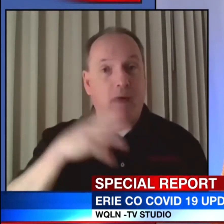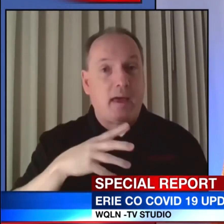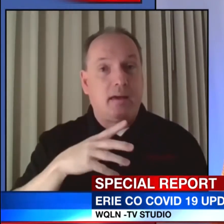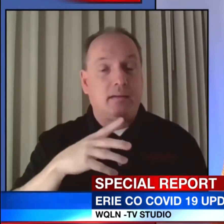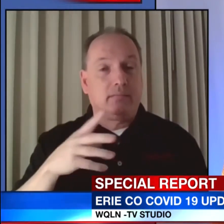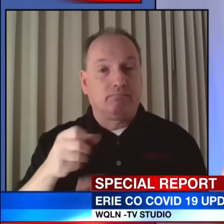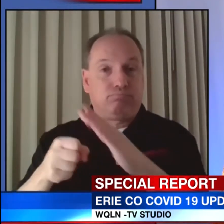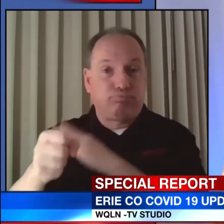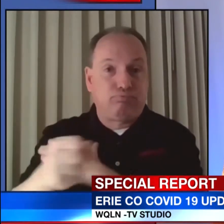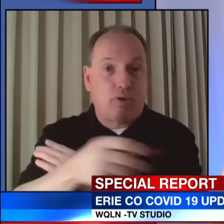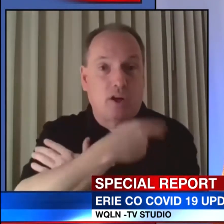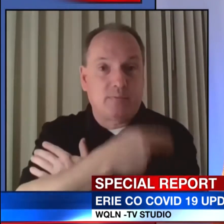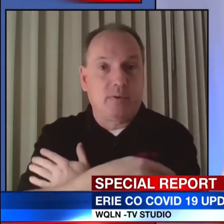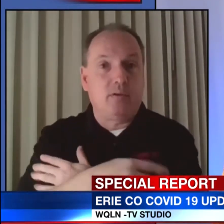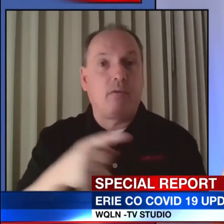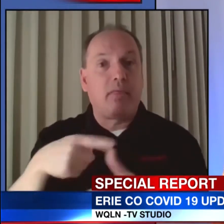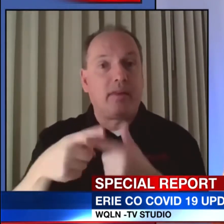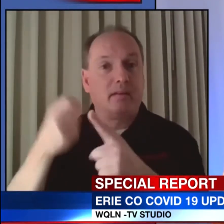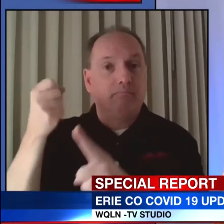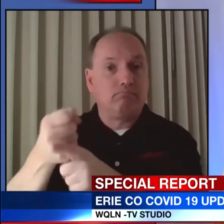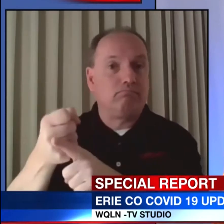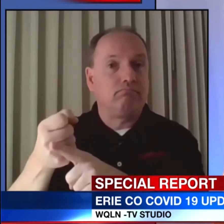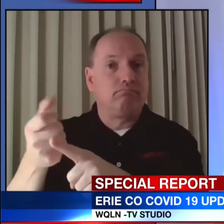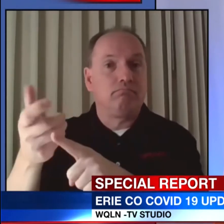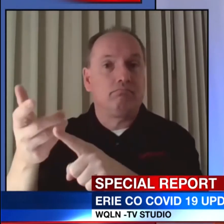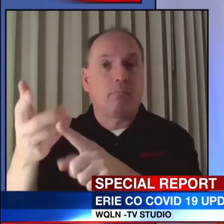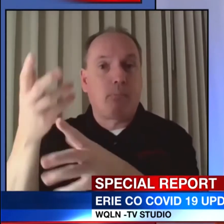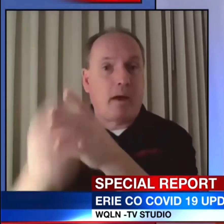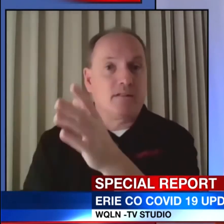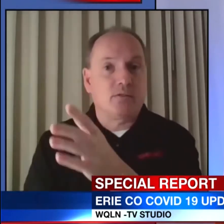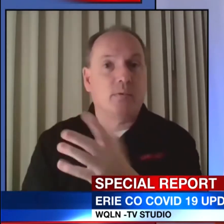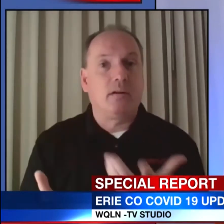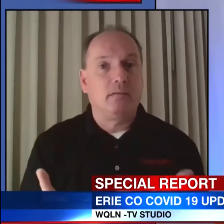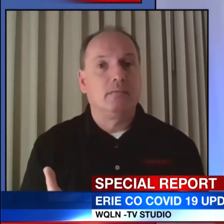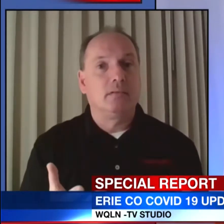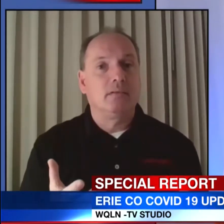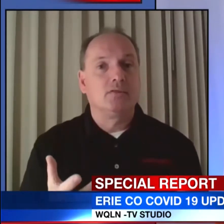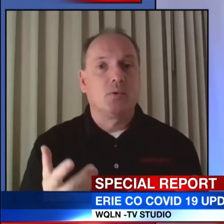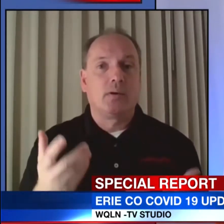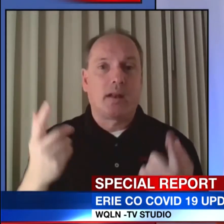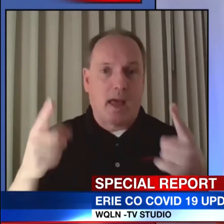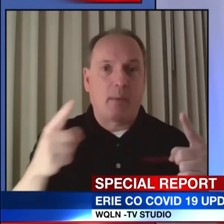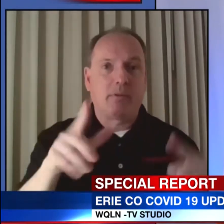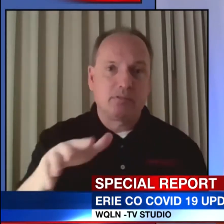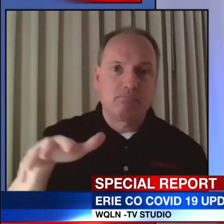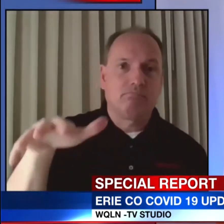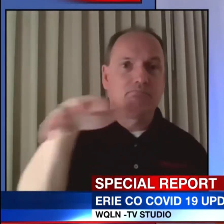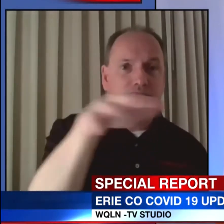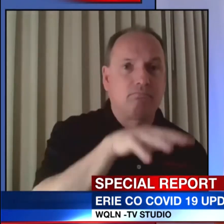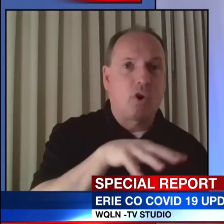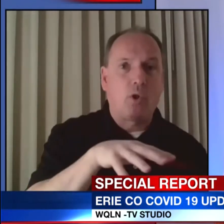DON'T FORGET, IT WAS COUNTY GOVERNMENT WHO HAD A 24-YEAR-OLD HOSPITALIZED AND PASS AWAY. AND THAT HAPPENS ALL ACROSS